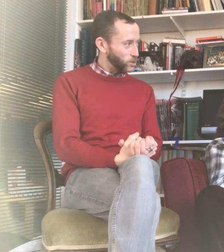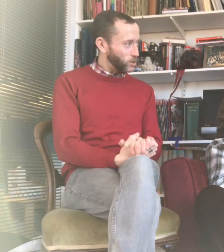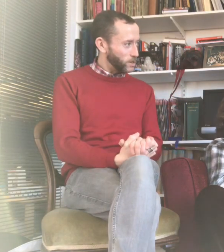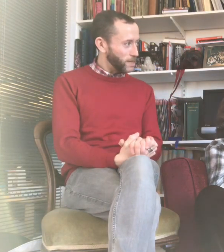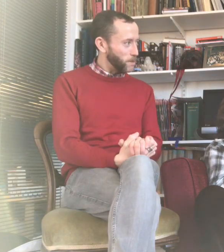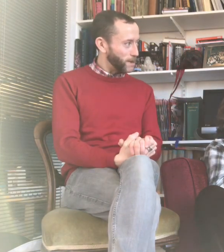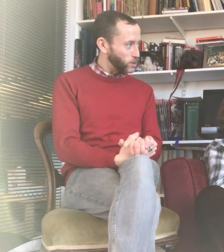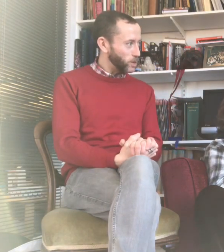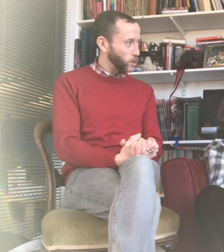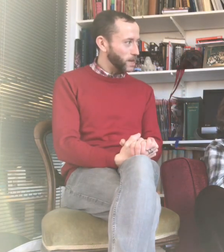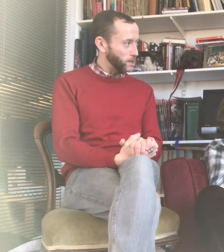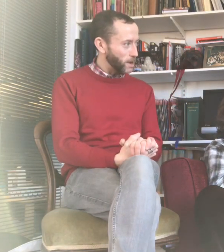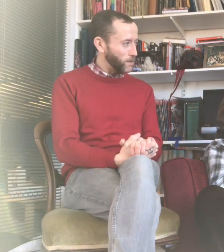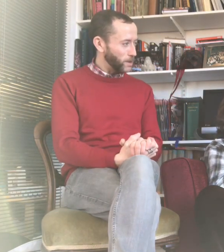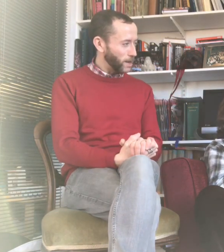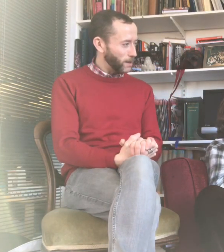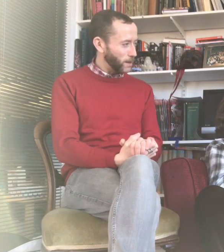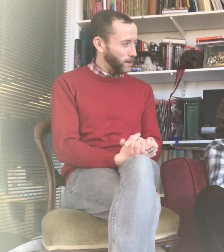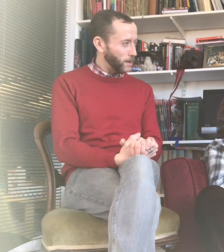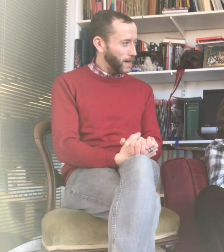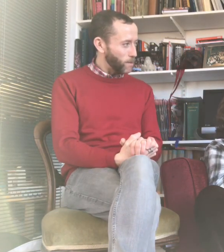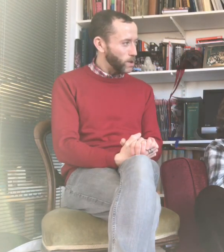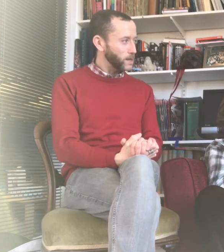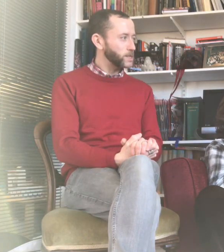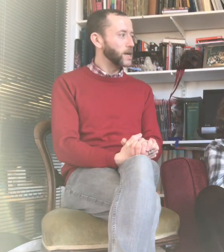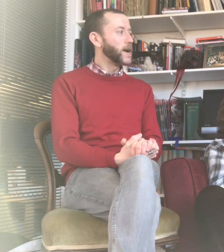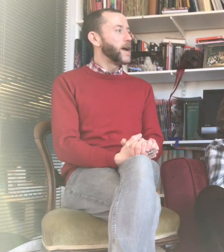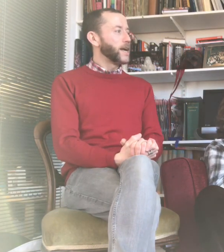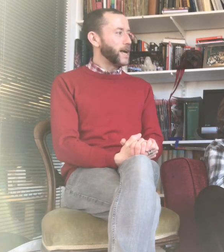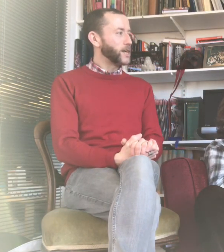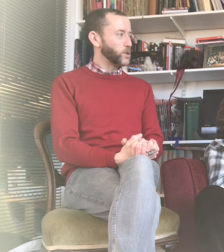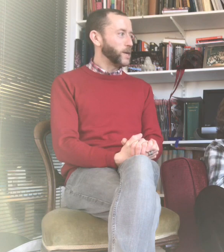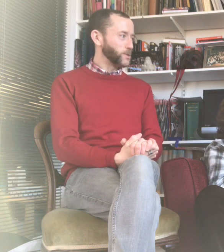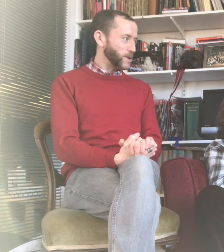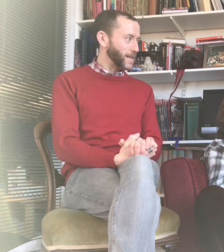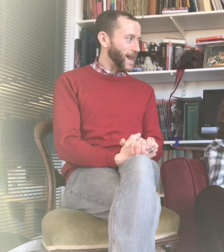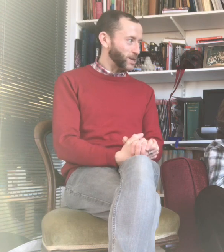...do my best to ignore the cameras. Yeah so we experienced that last week.